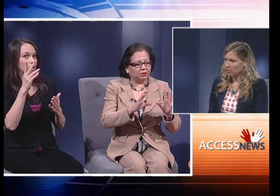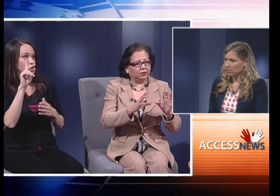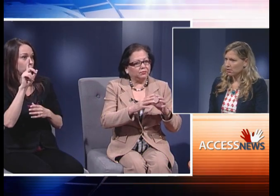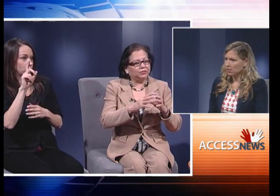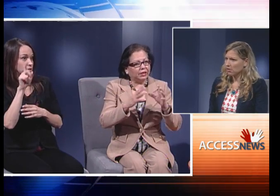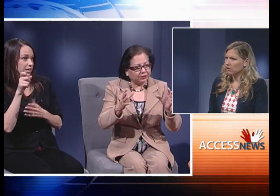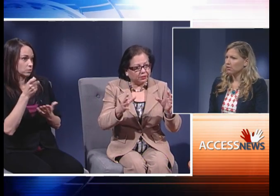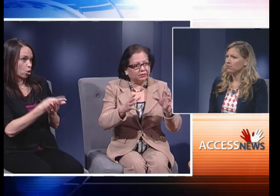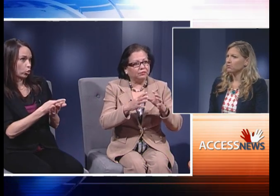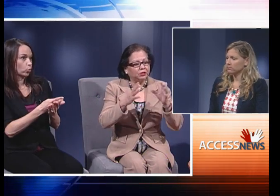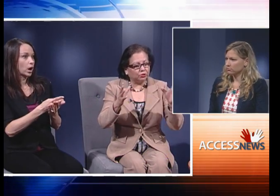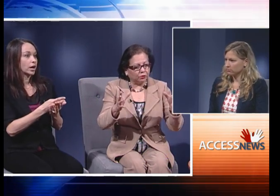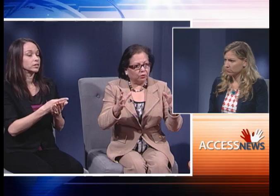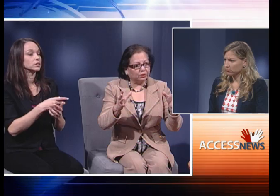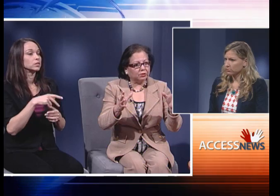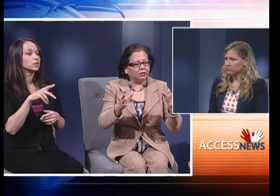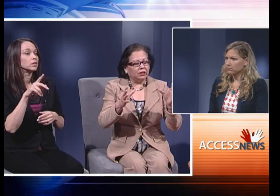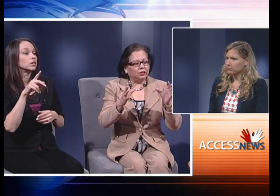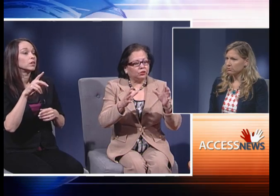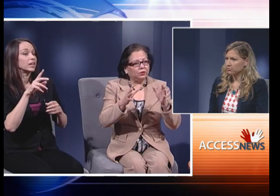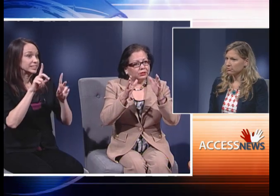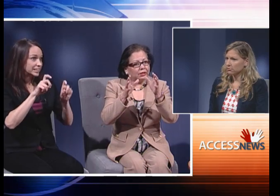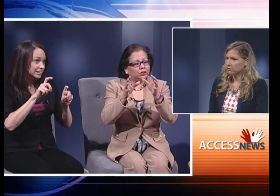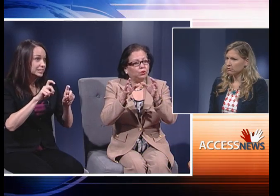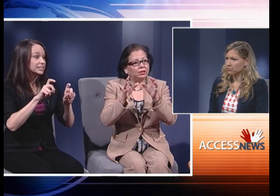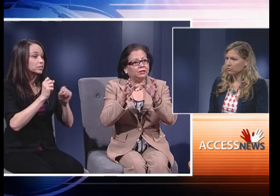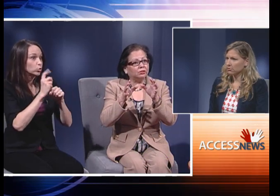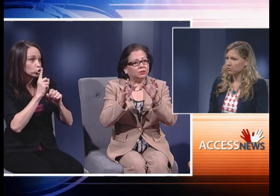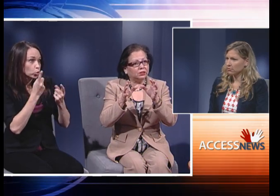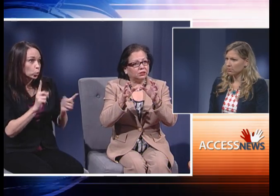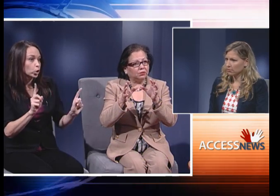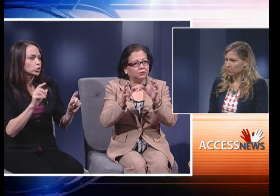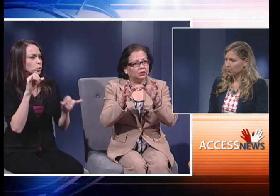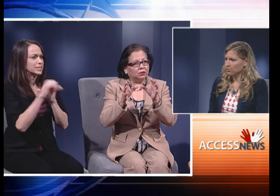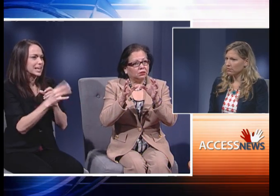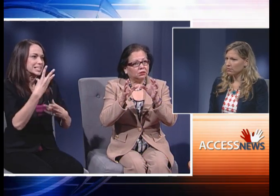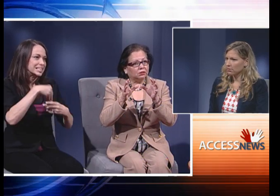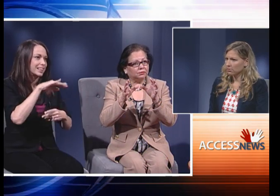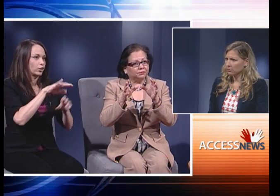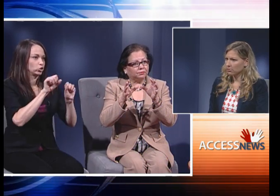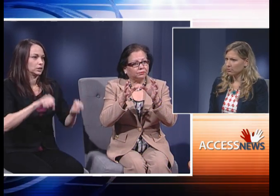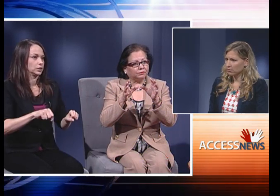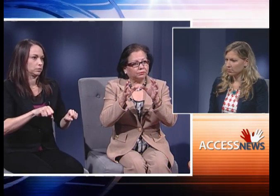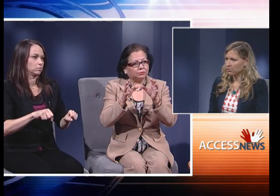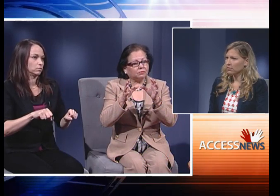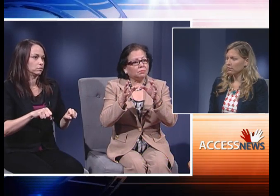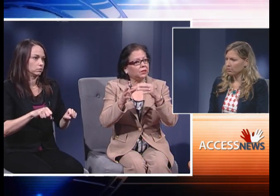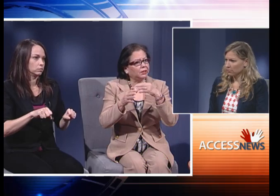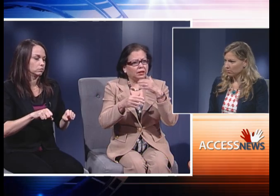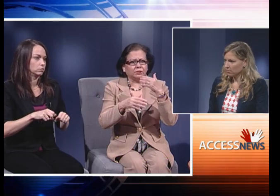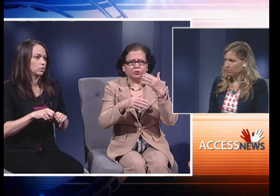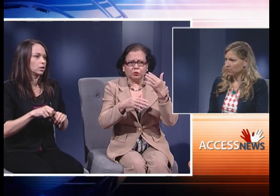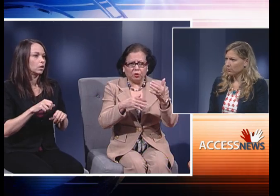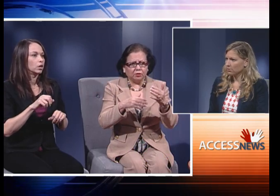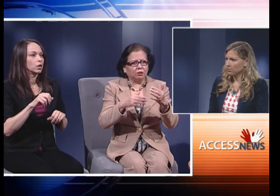They have tested it, they make sure it works. And so it stays within their system. In case there's a run off,